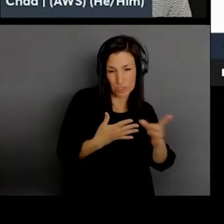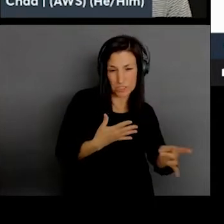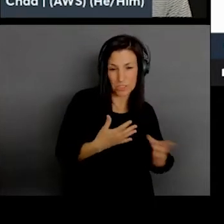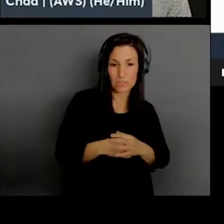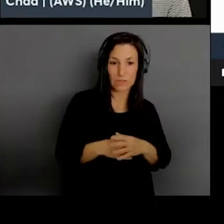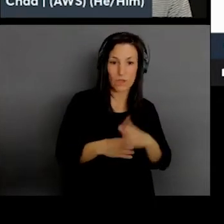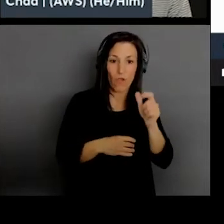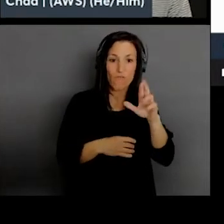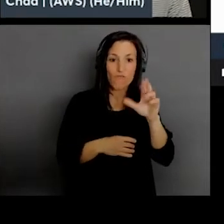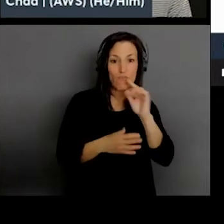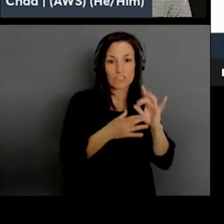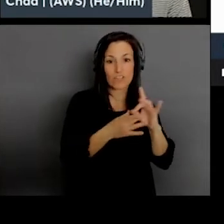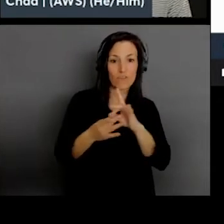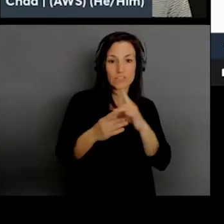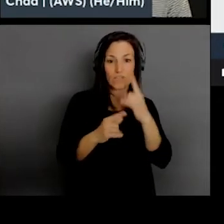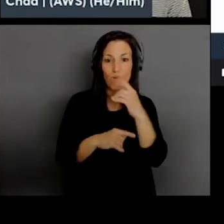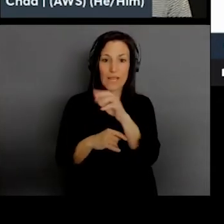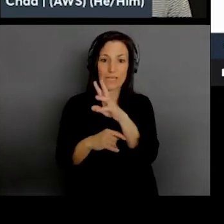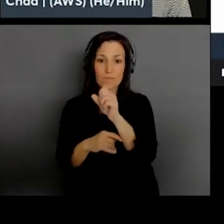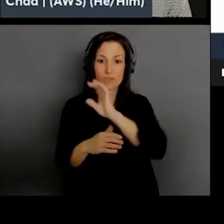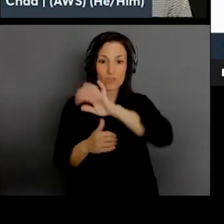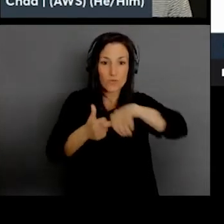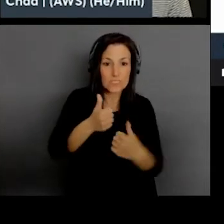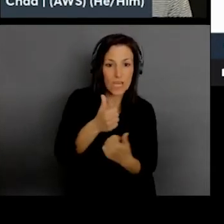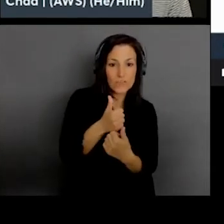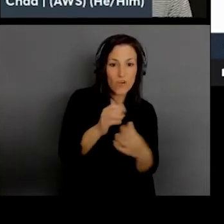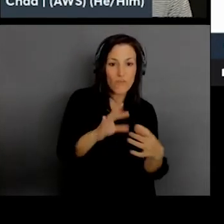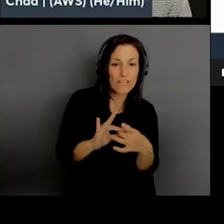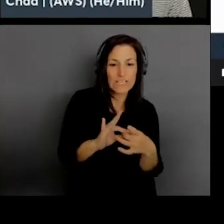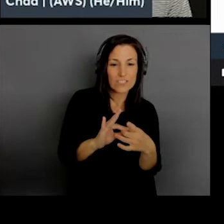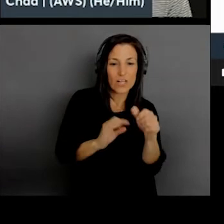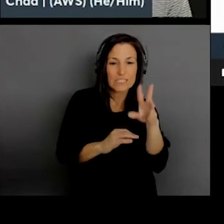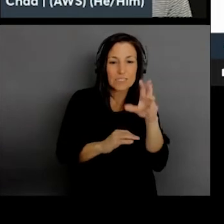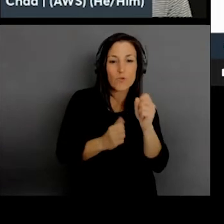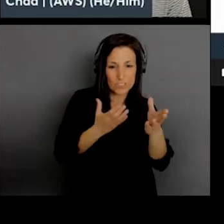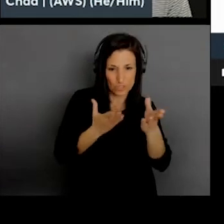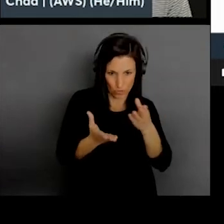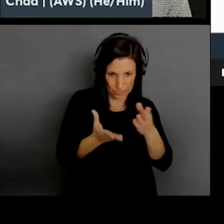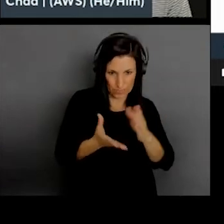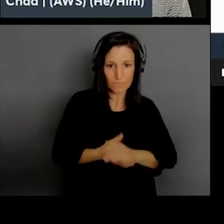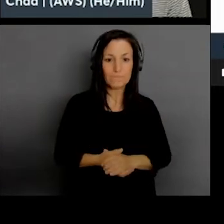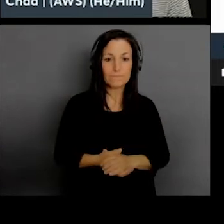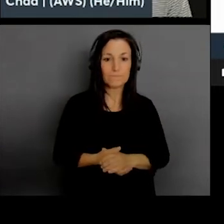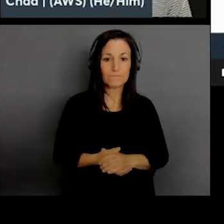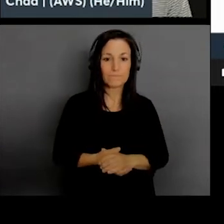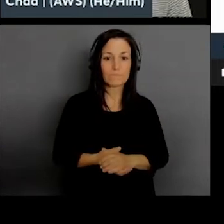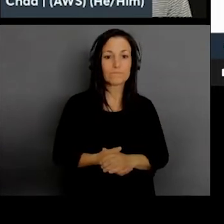So it's offered under the relational database service. Going through the standard 'create template' for now,